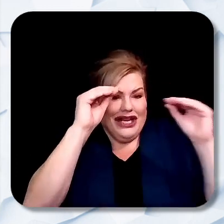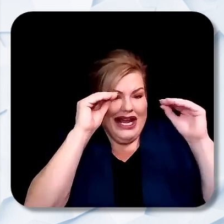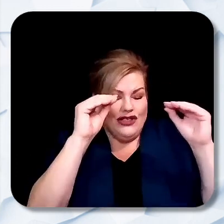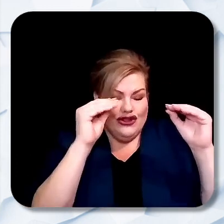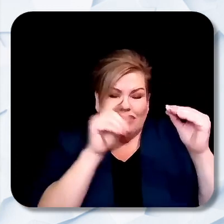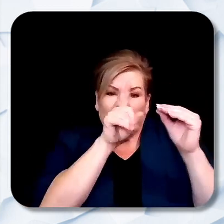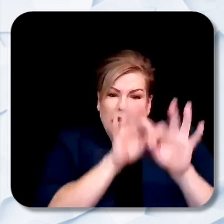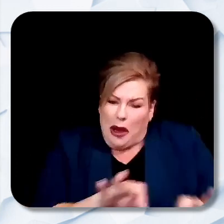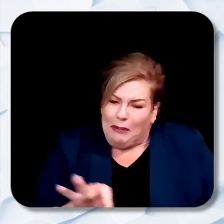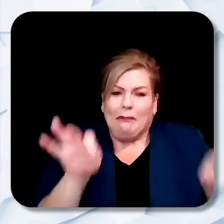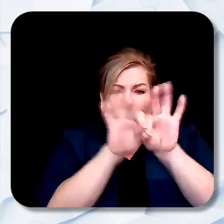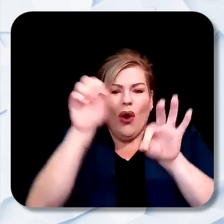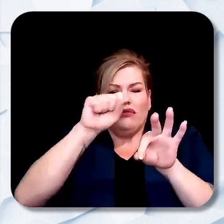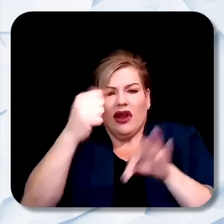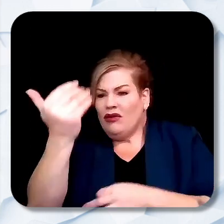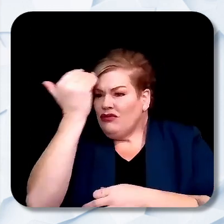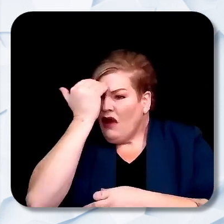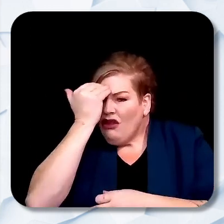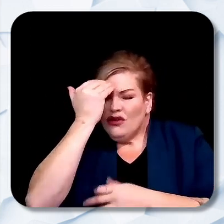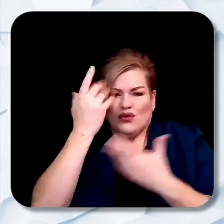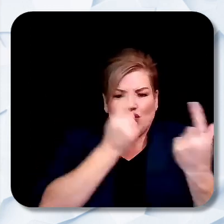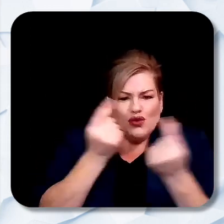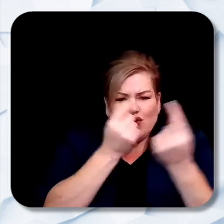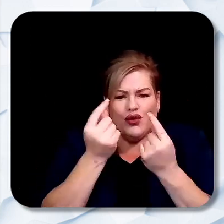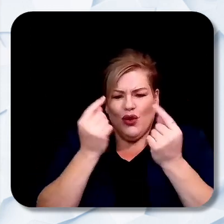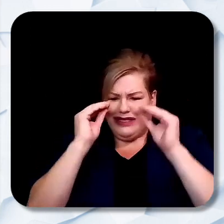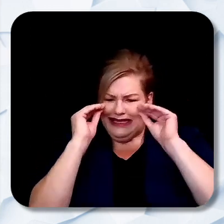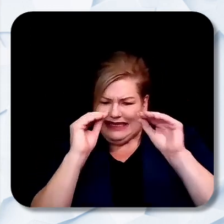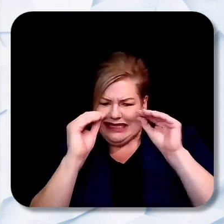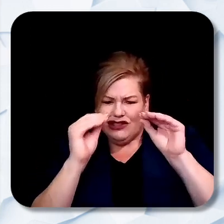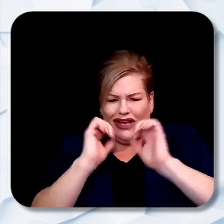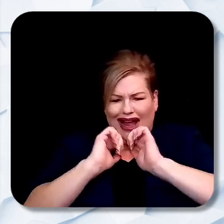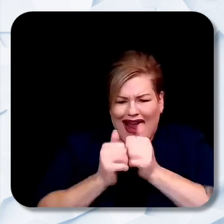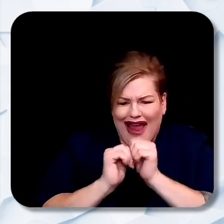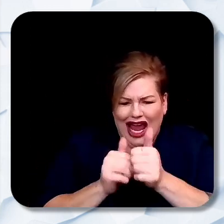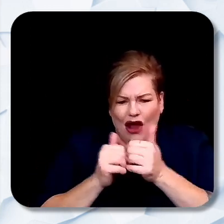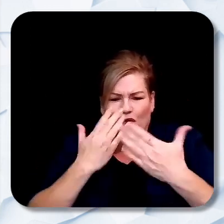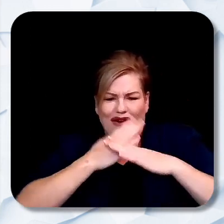all about knowledge and skills, and it's about instruction and building those skills and our